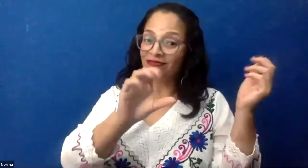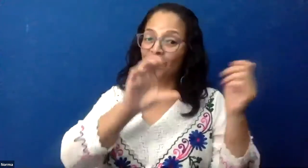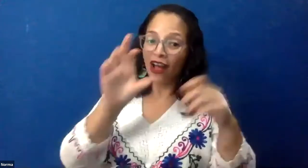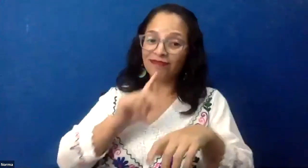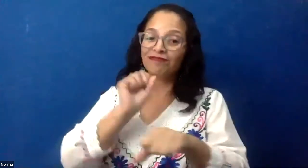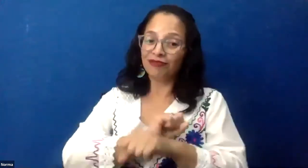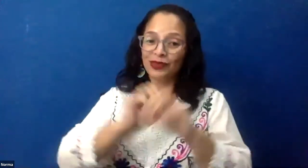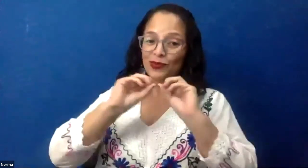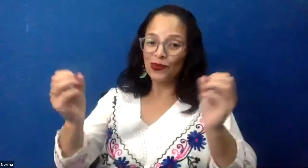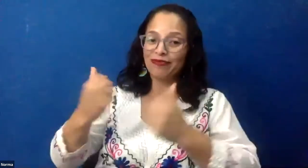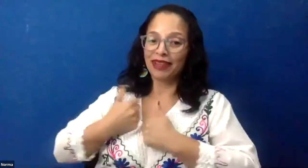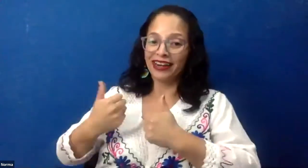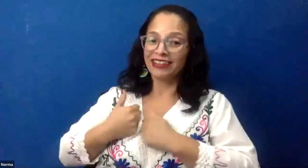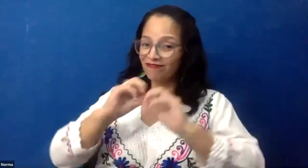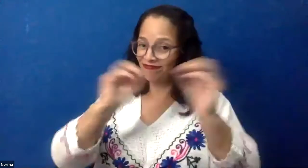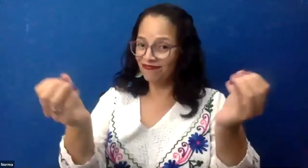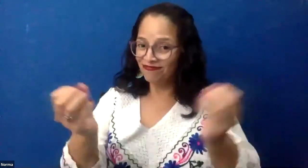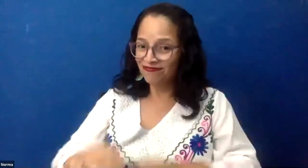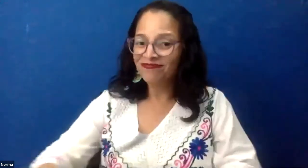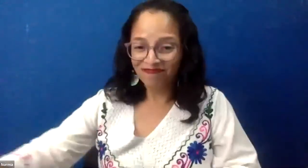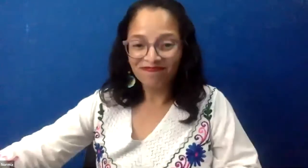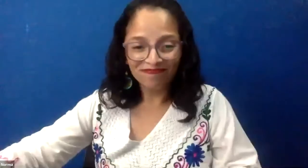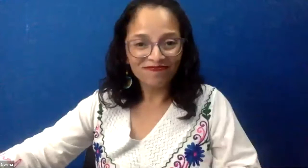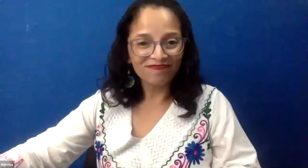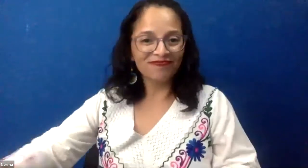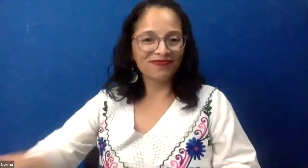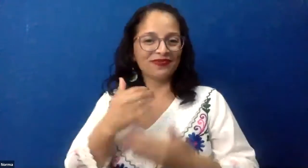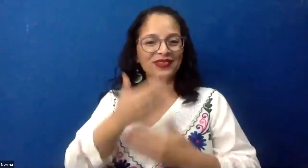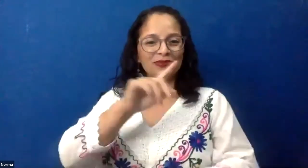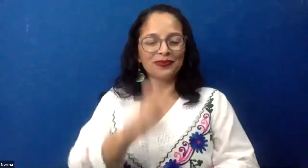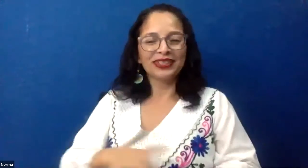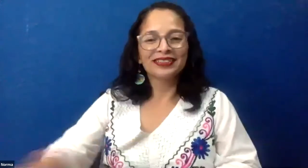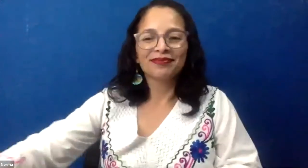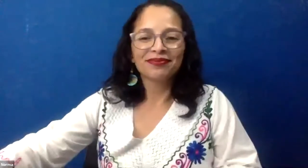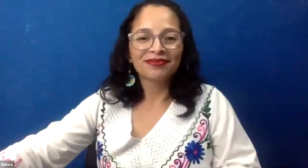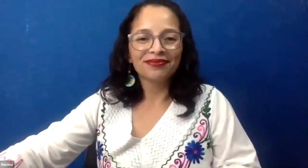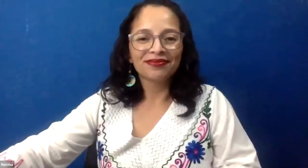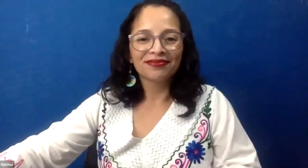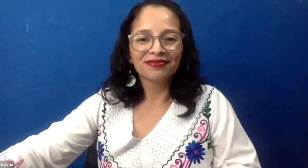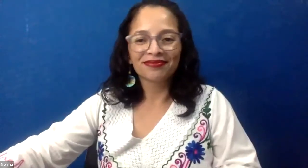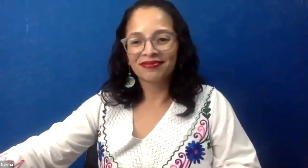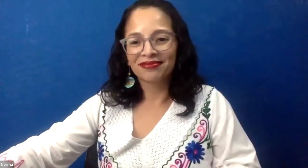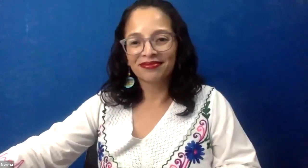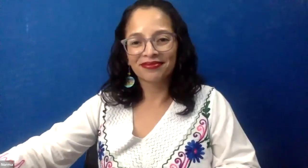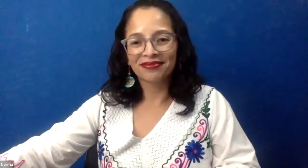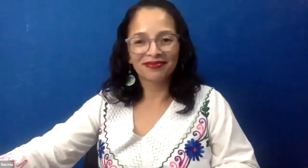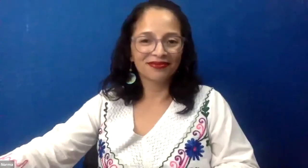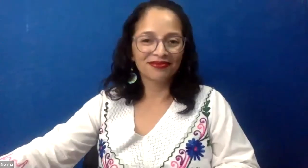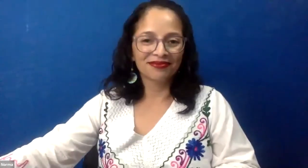The answer is "true." Costa Rica abolished its army. Next question.